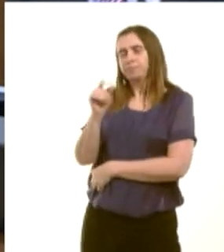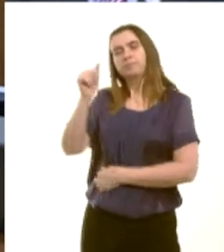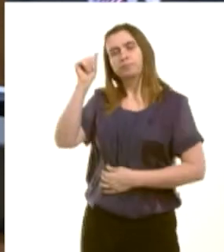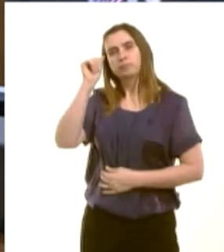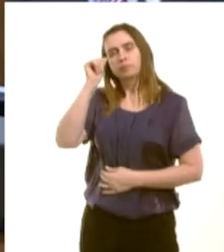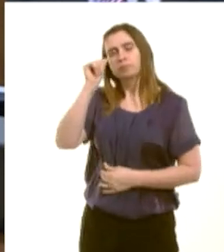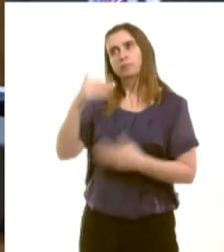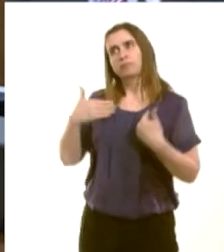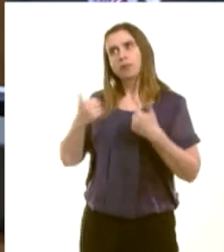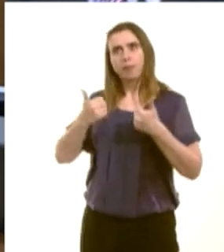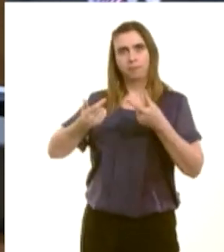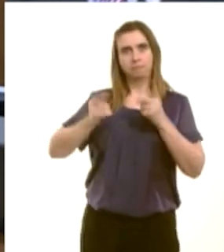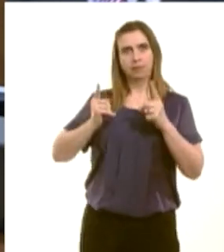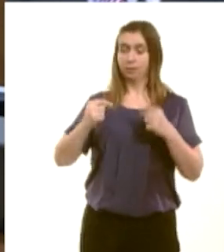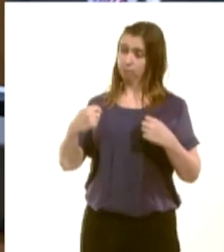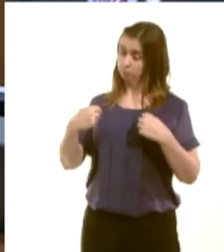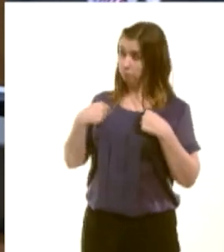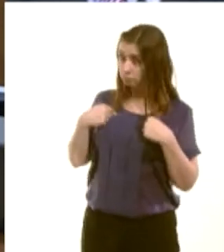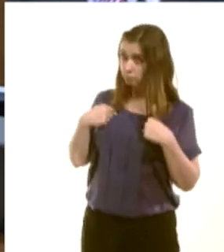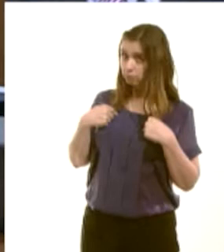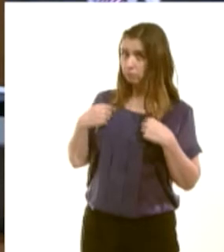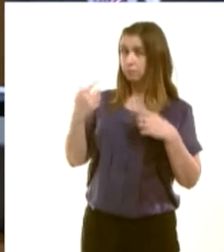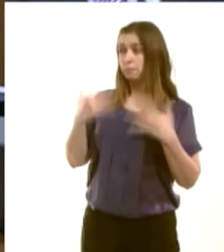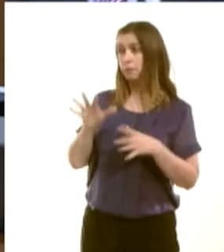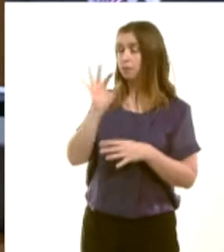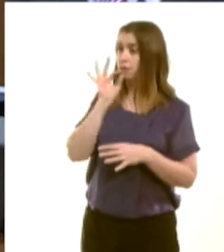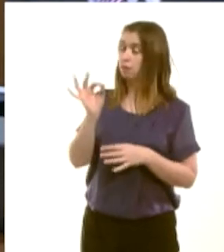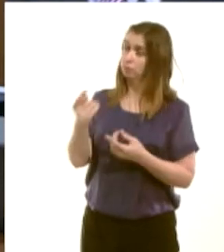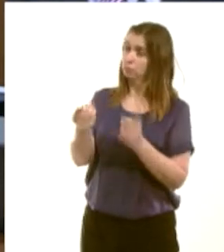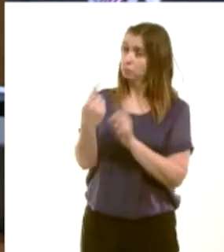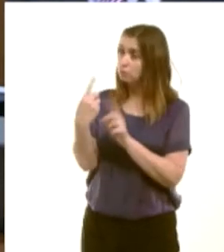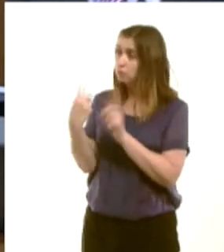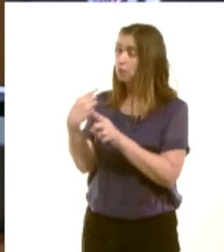that the health Minister and I issued, have come forward with plans. I welcome the fact